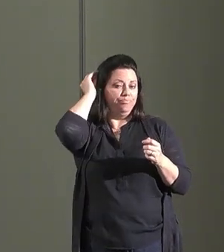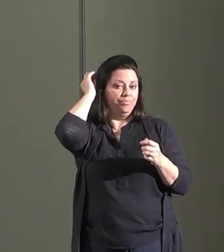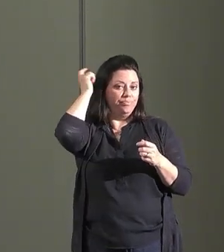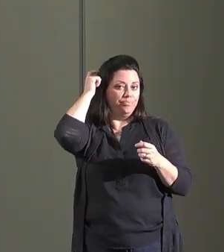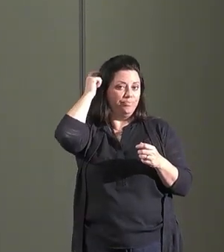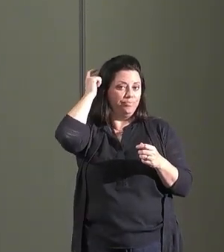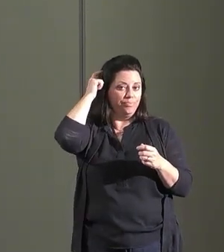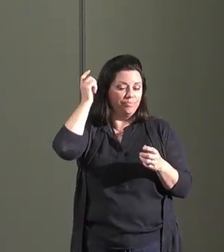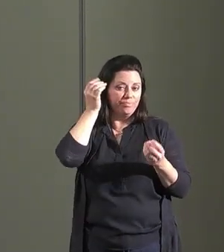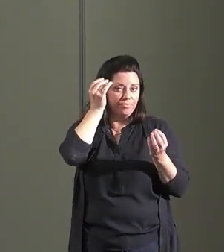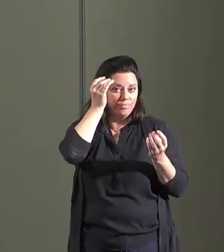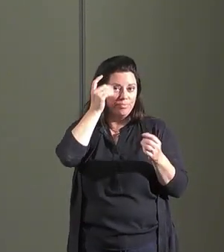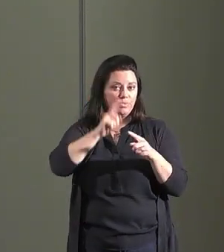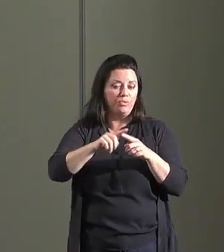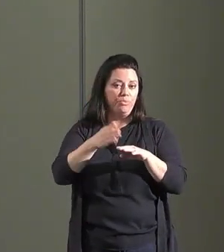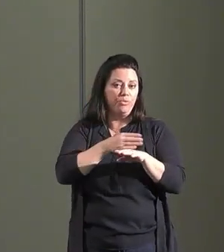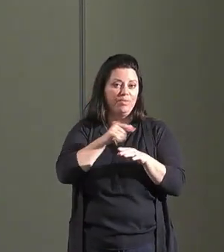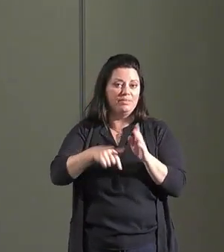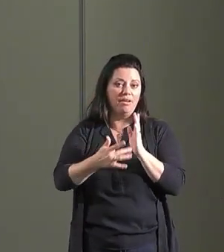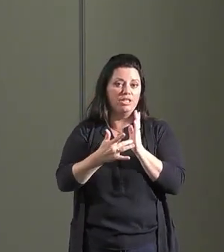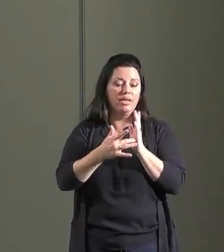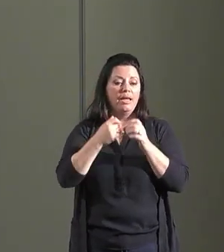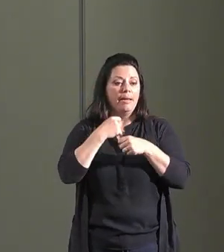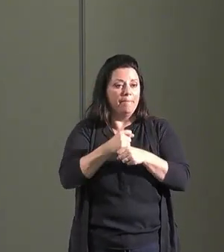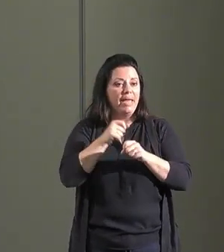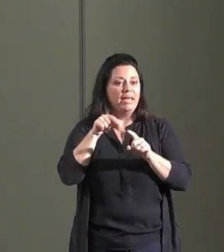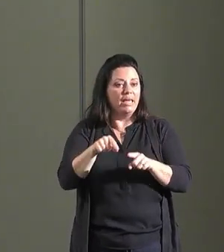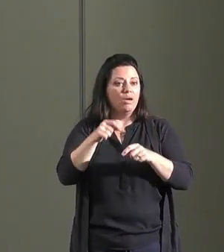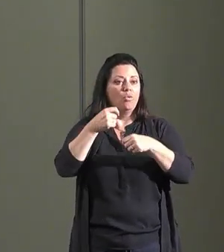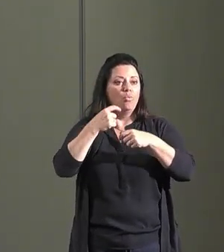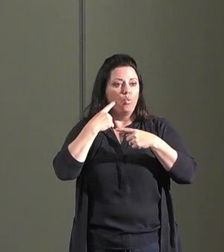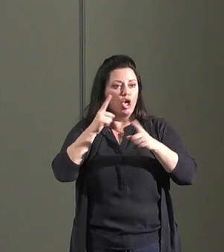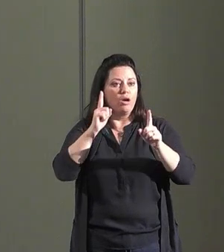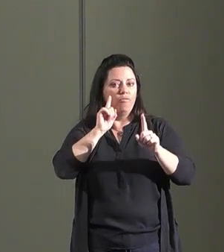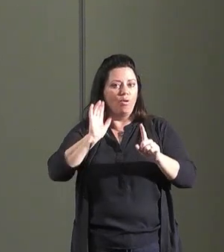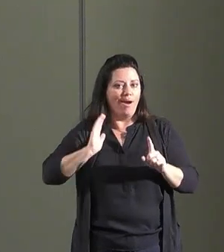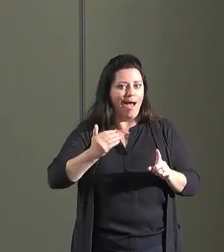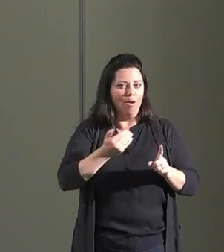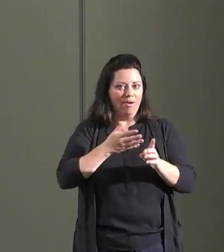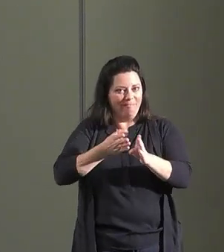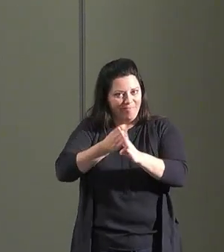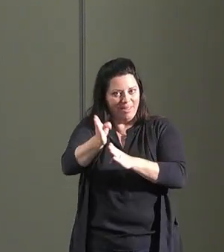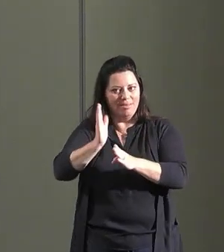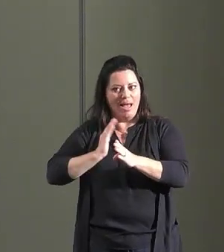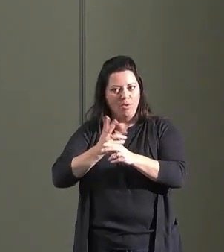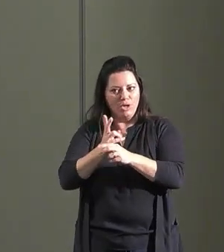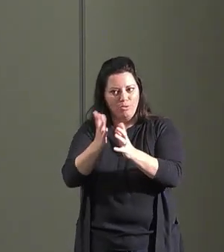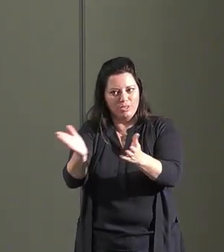in try to improve the technology and make it work for our field and users. So thank you Terrill that